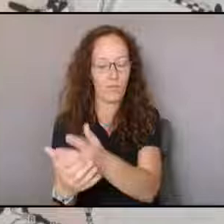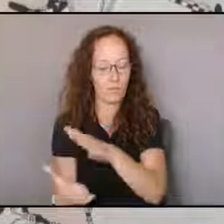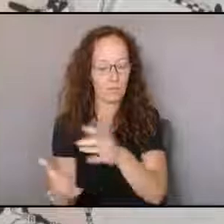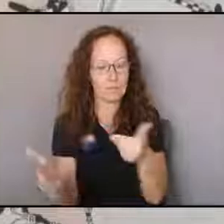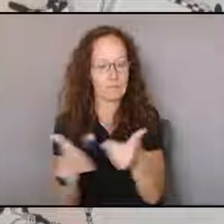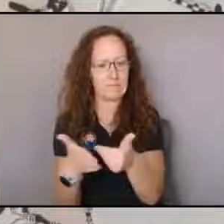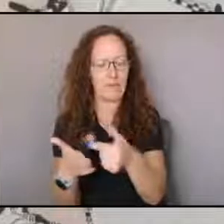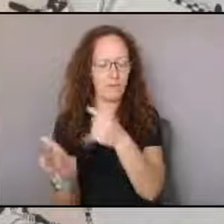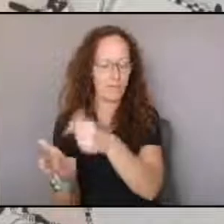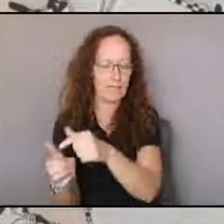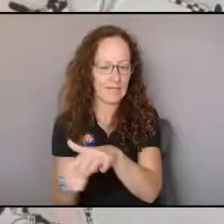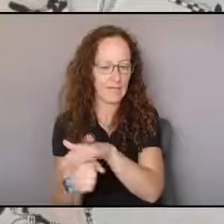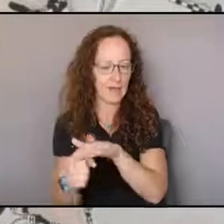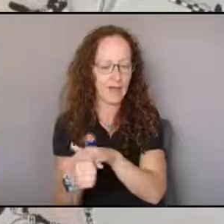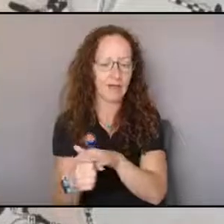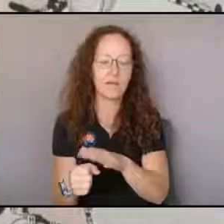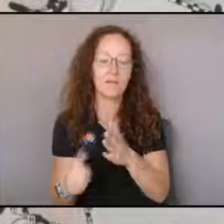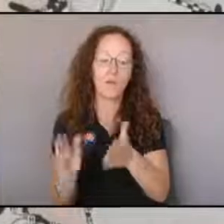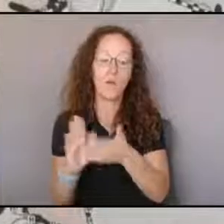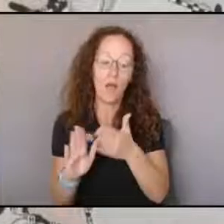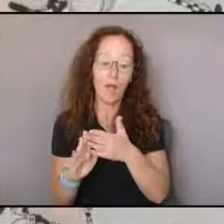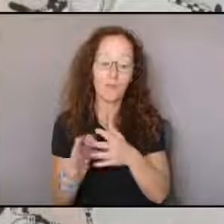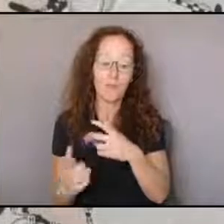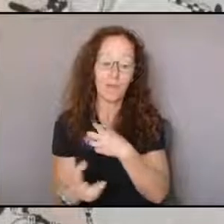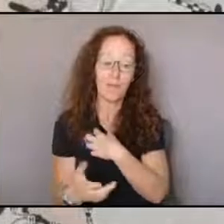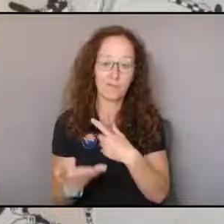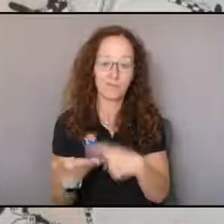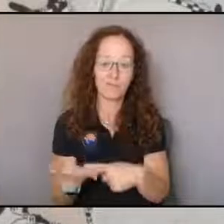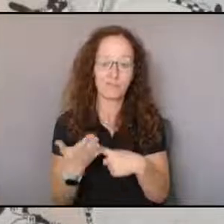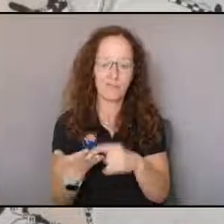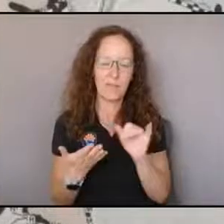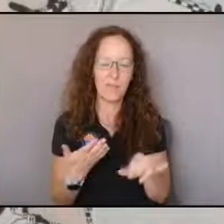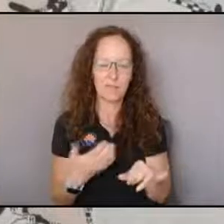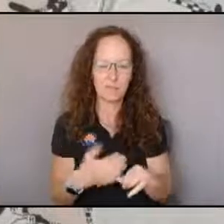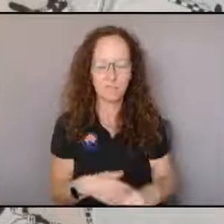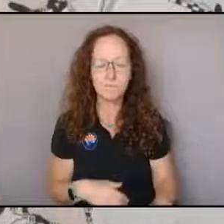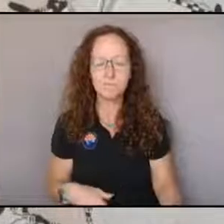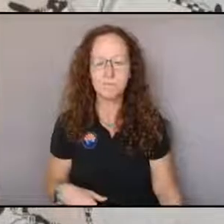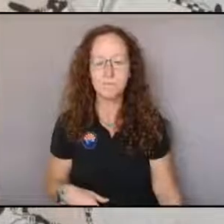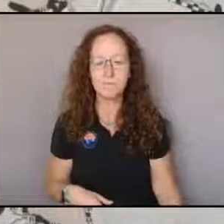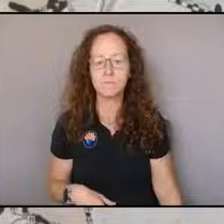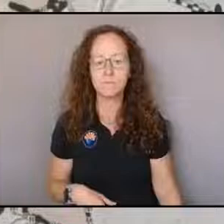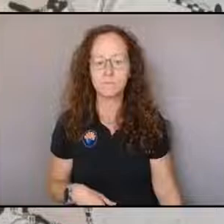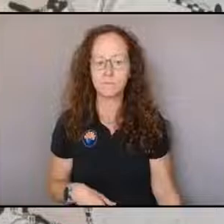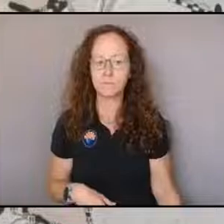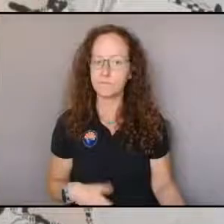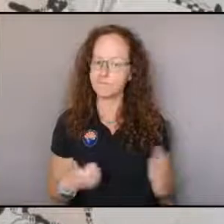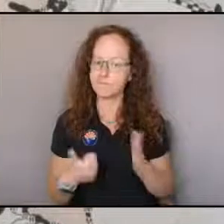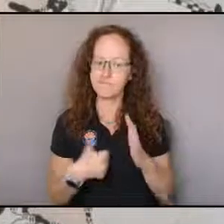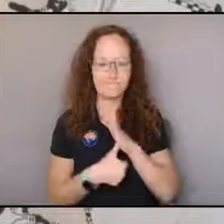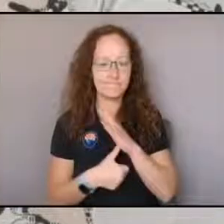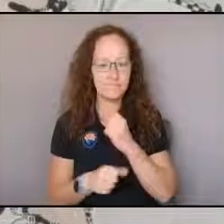ENFORCEMENT AND OPERATIONS HAS BEEN TALKING ABOUT. SO LIKE I SAID, LIFE SAFETY IS OUR PRIMARY CONCERN AND